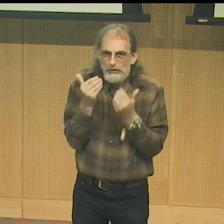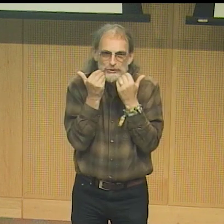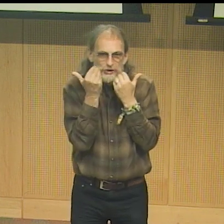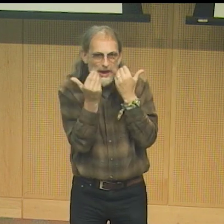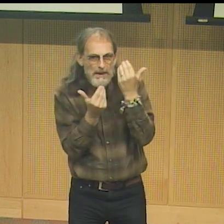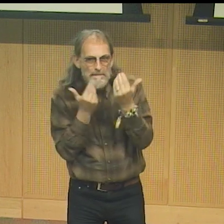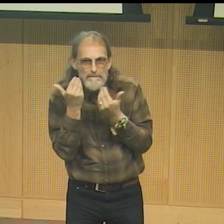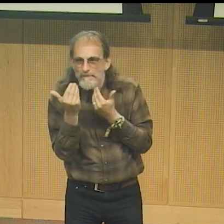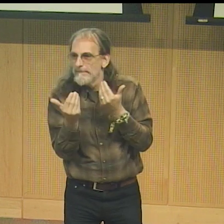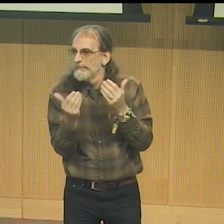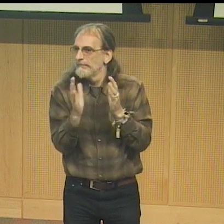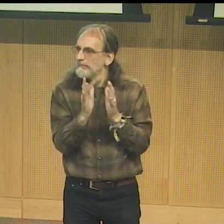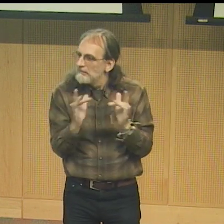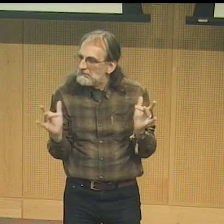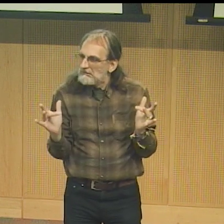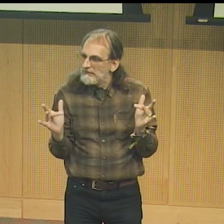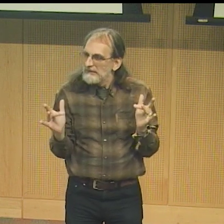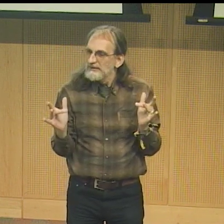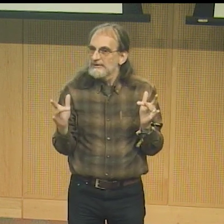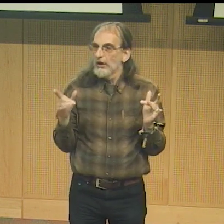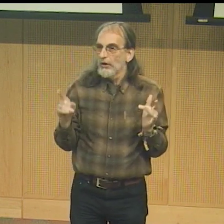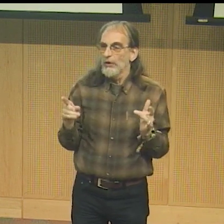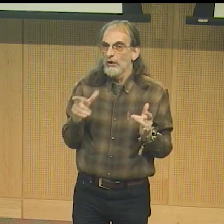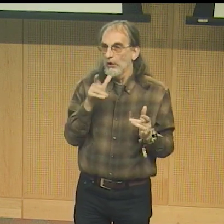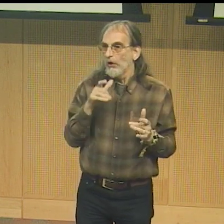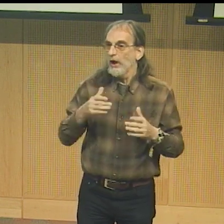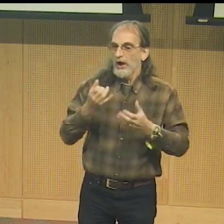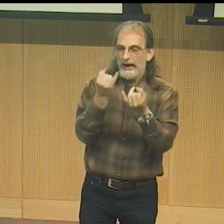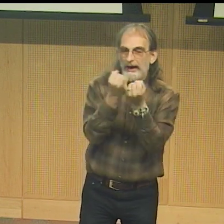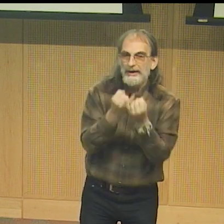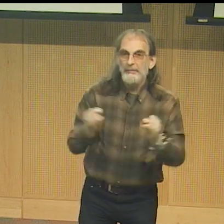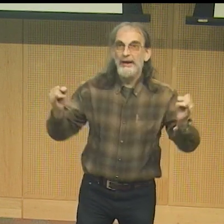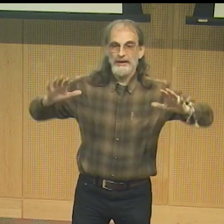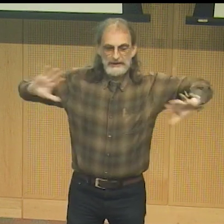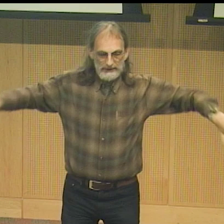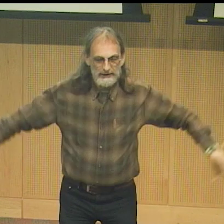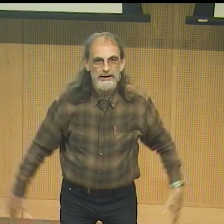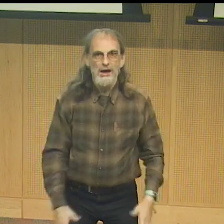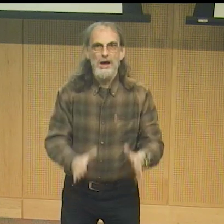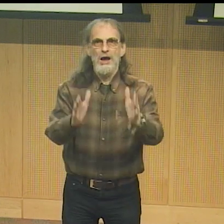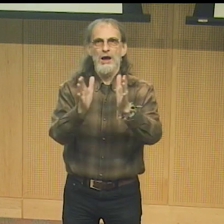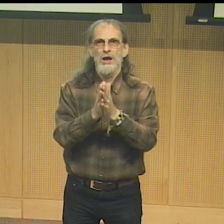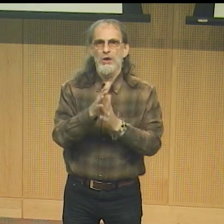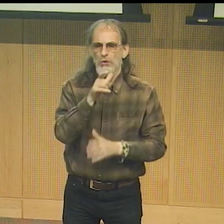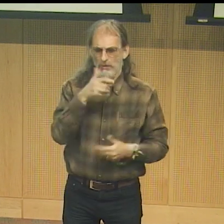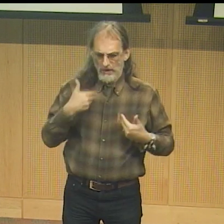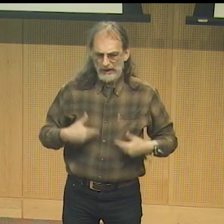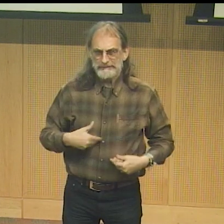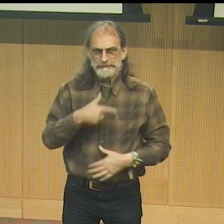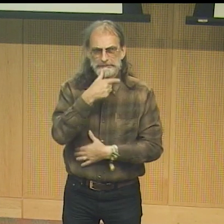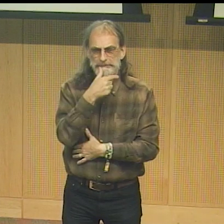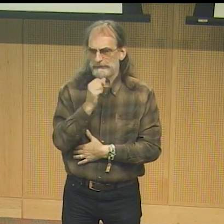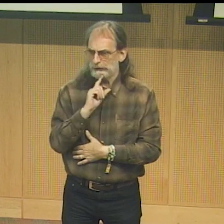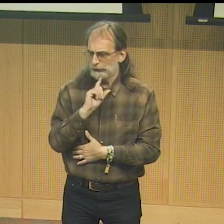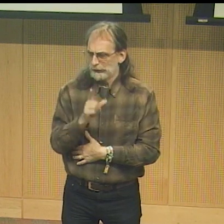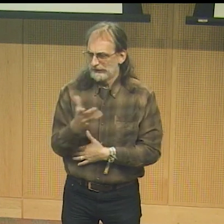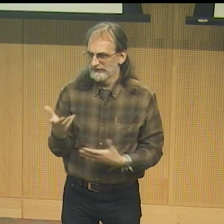because of the loss of the older generations. And so, when you get generations beyond that, we need to look back to see